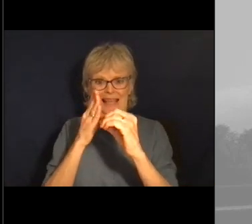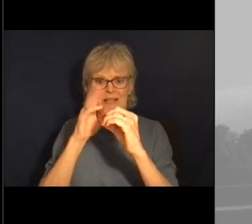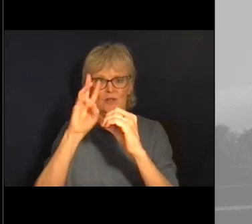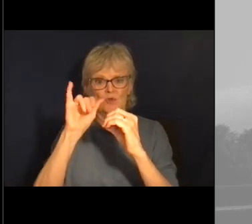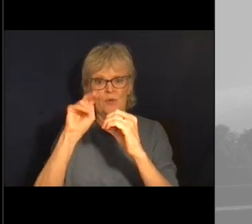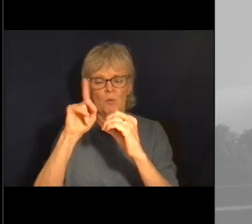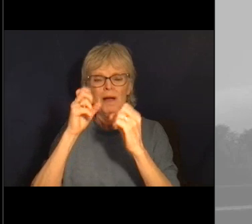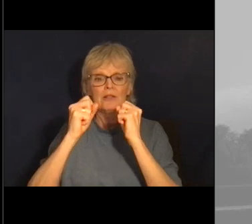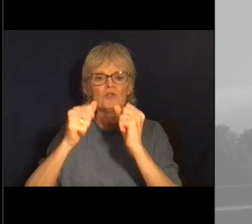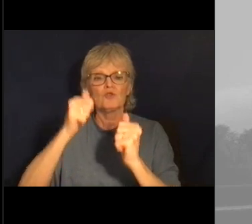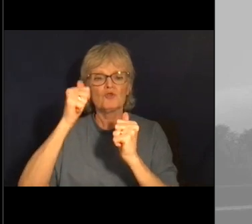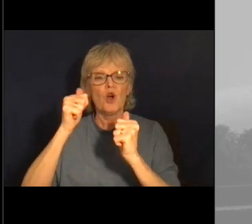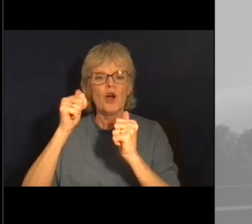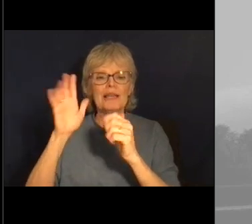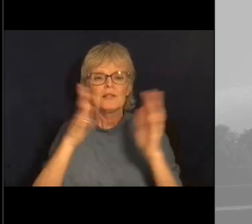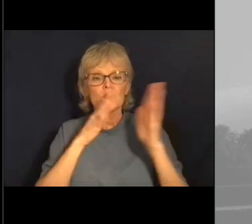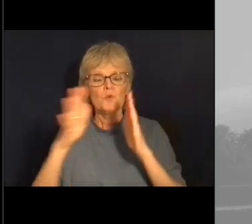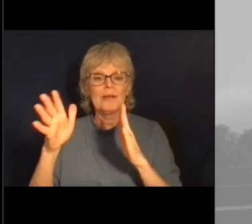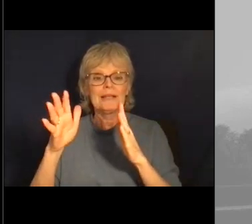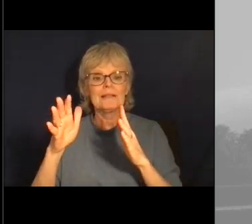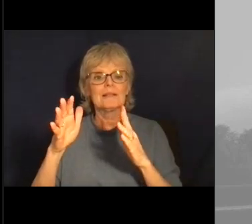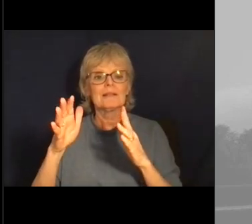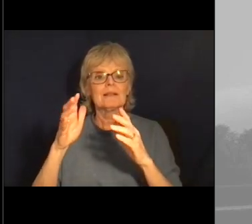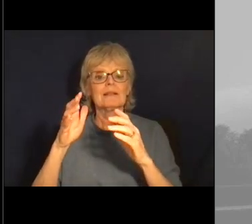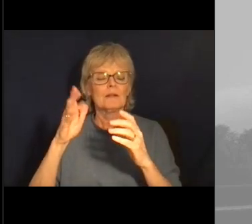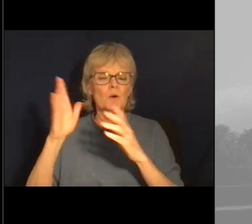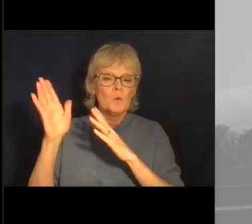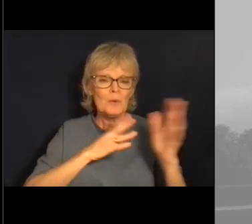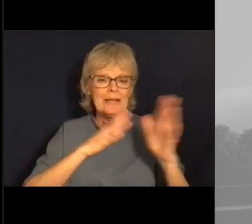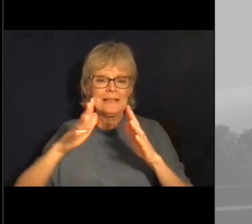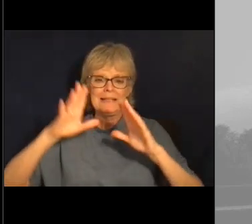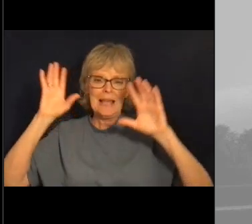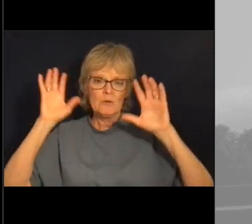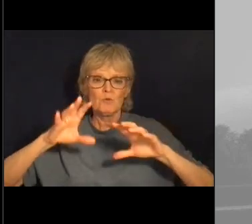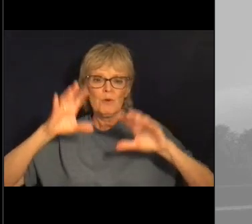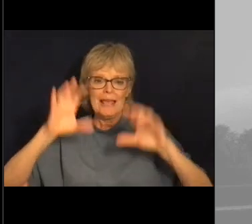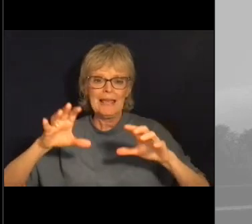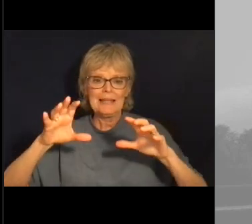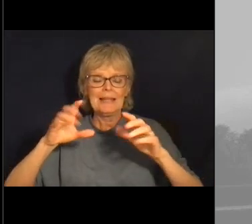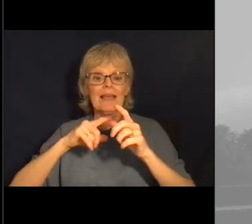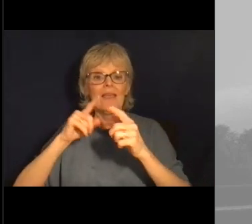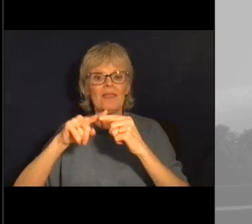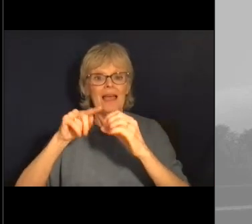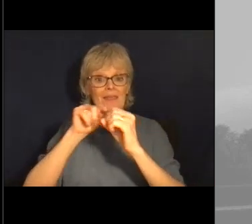So you go from this really, really intense area of winds and rain, and then you go to the calm, clear center in the eye.